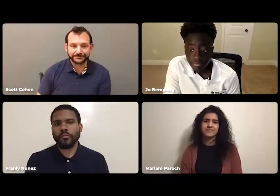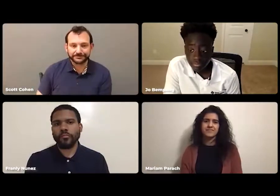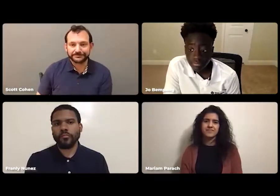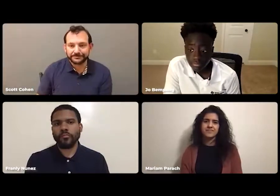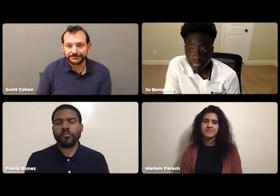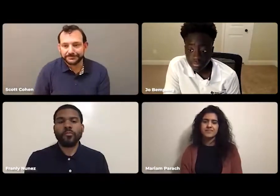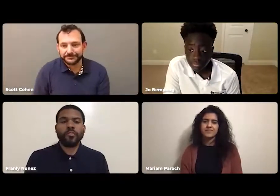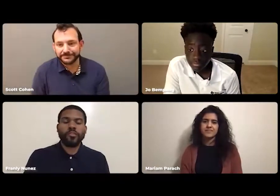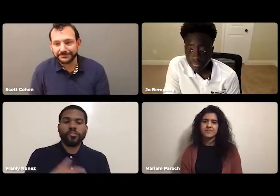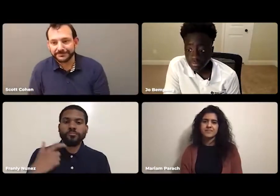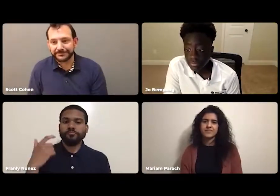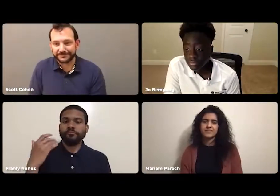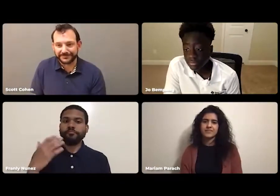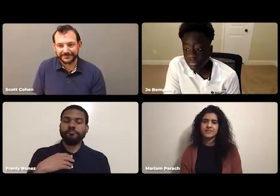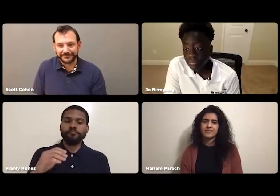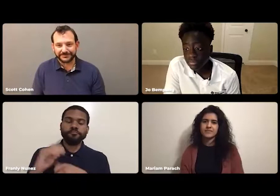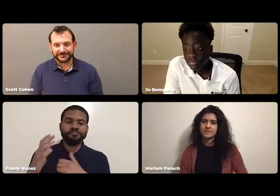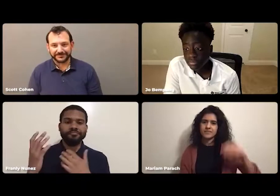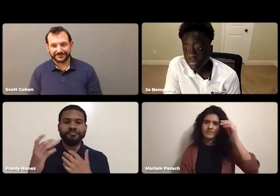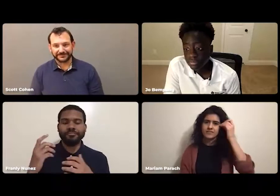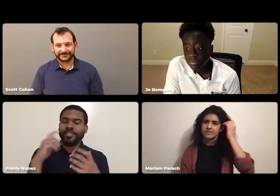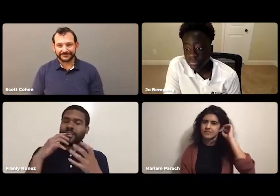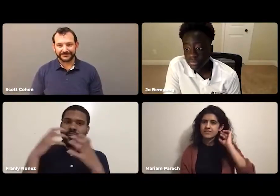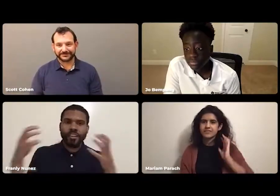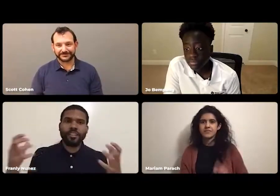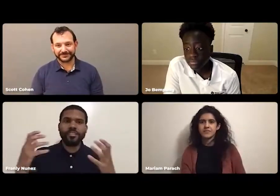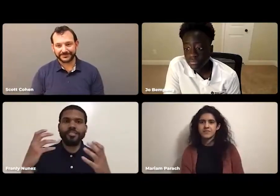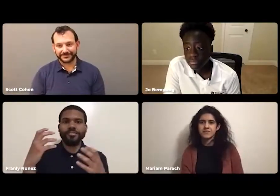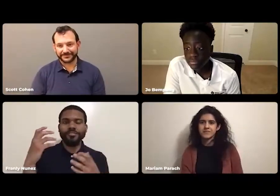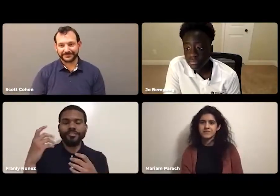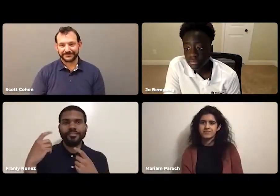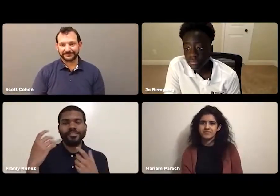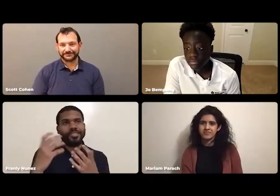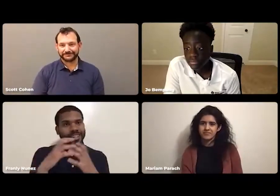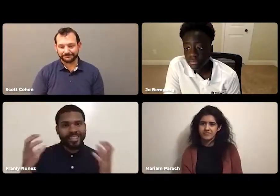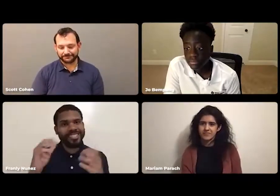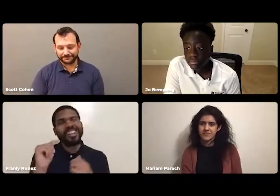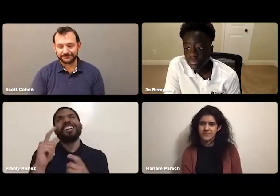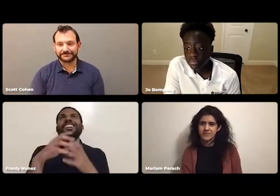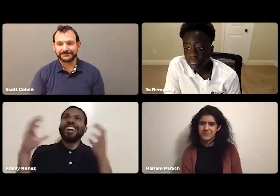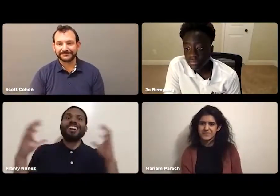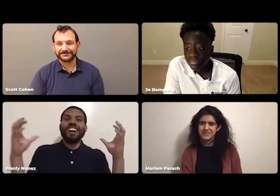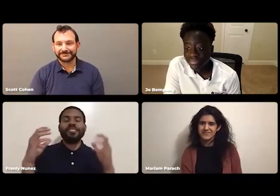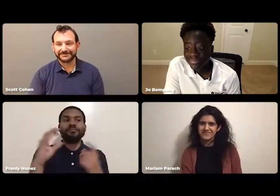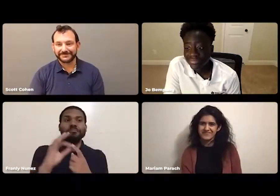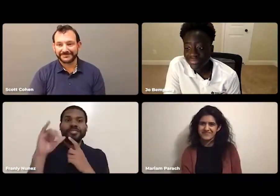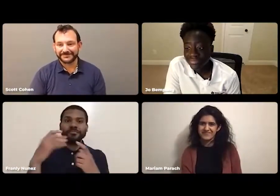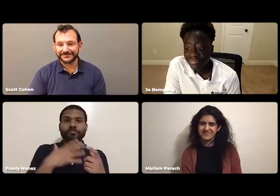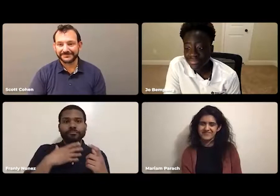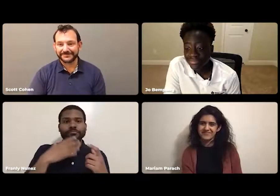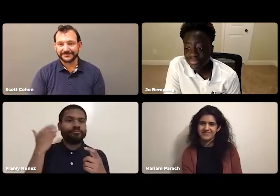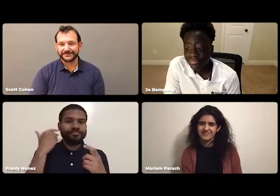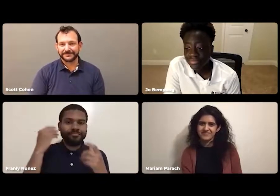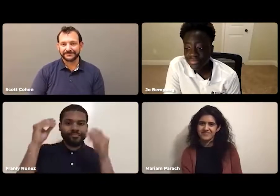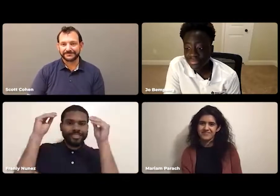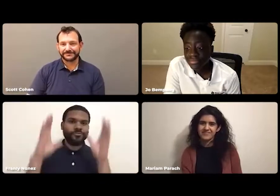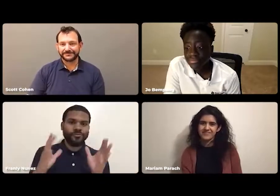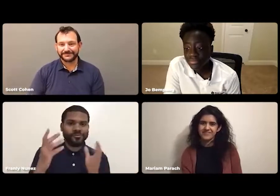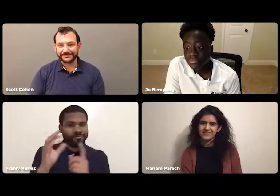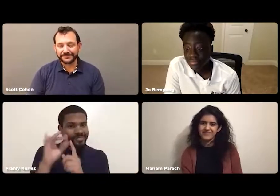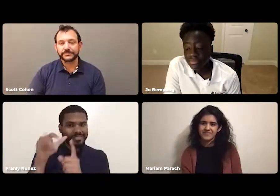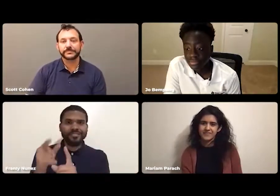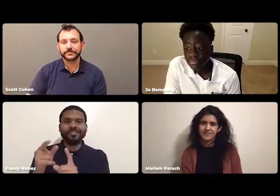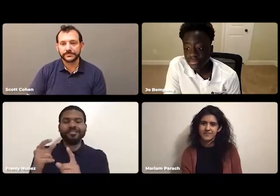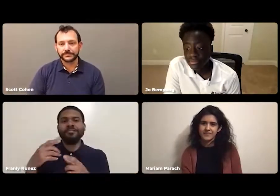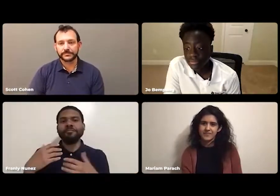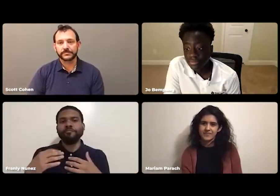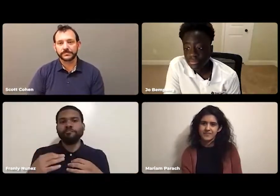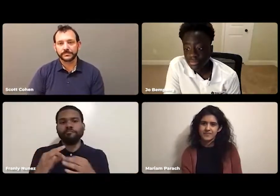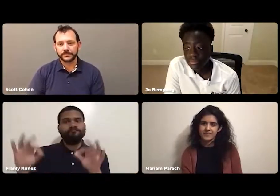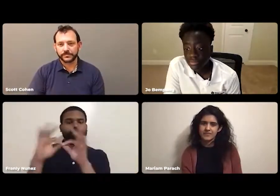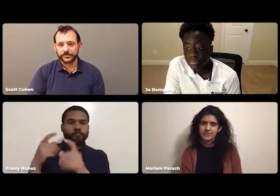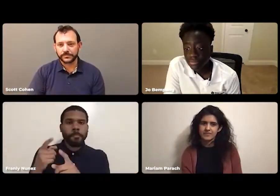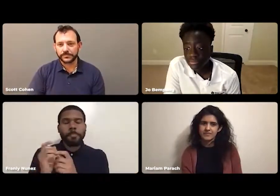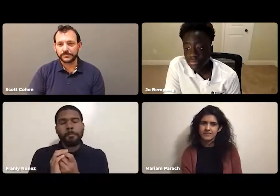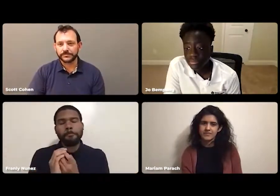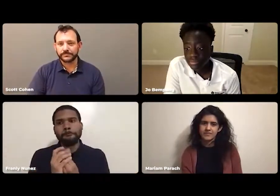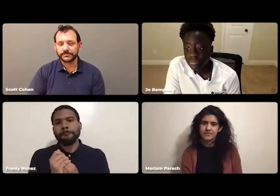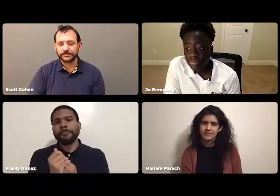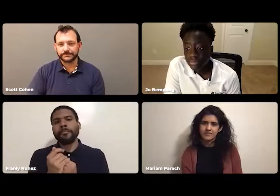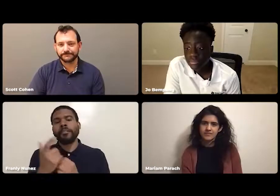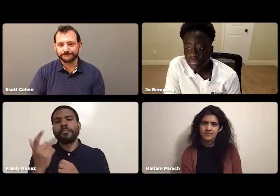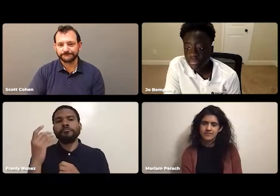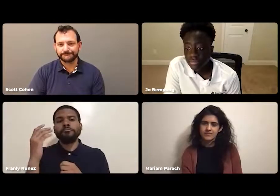There's a lot, especially with white professors or teachers.